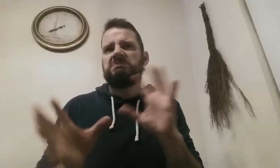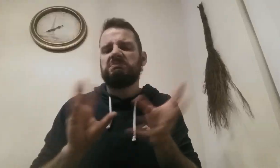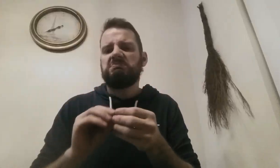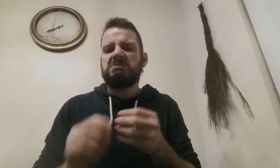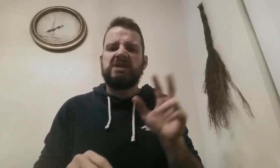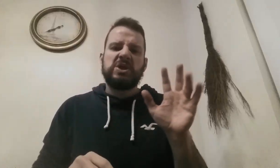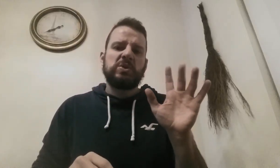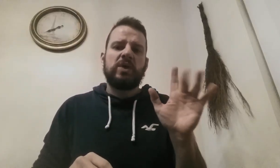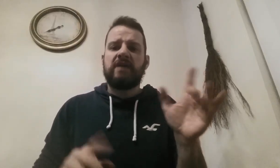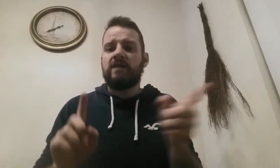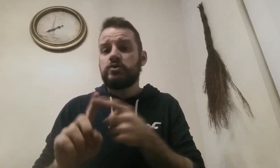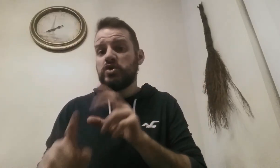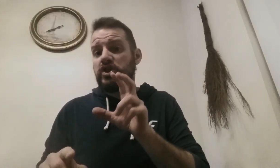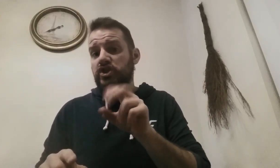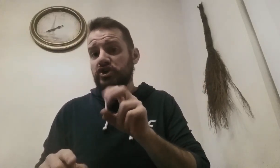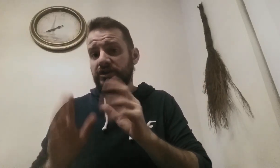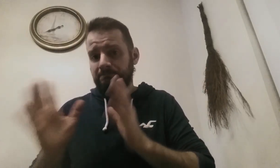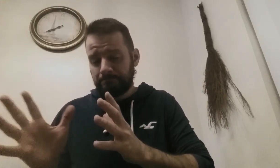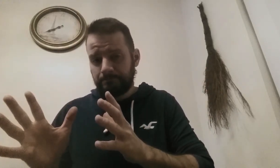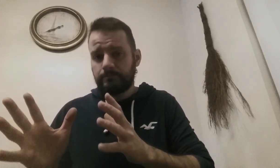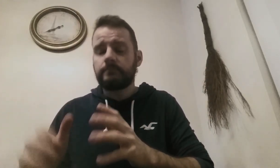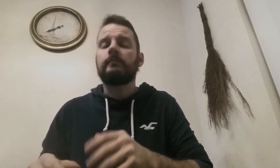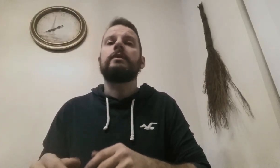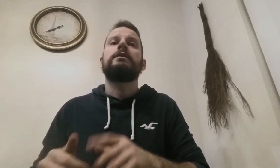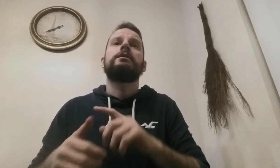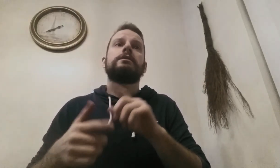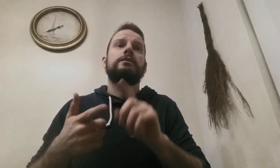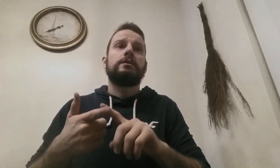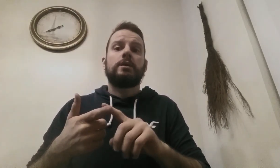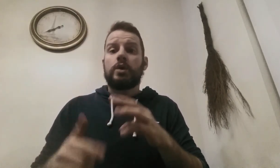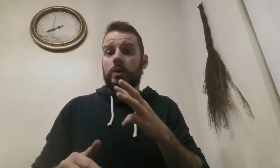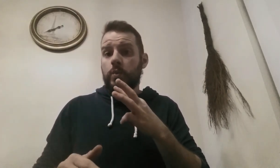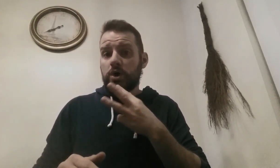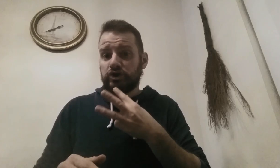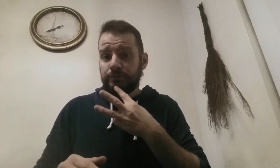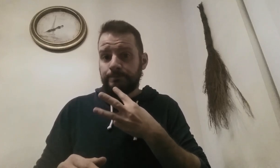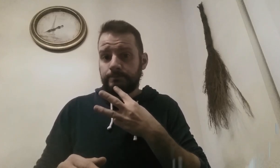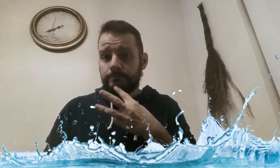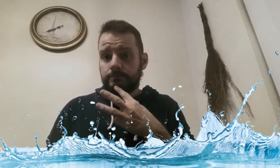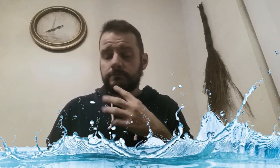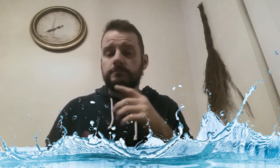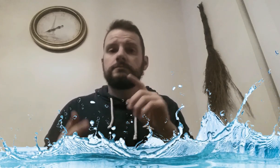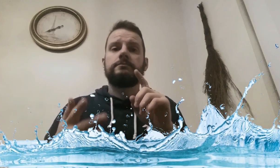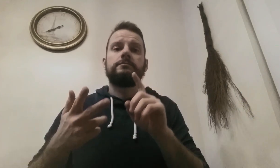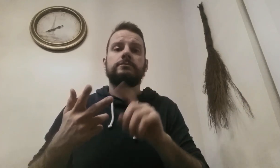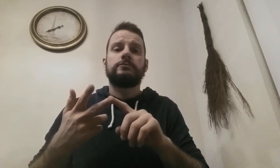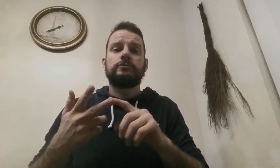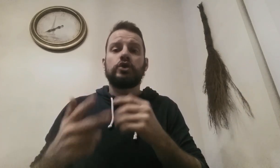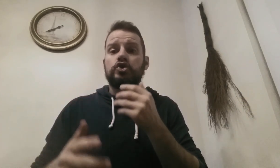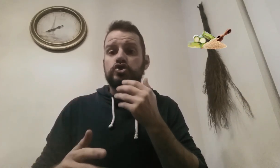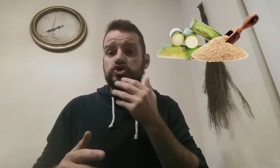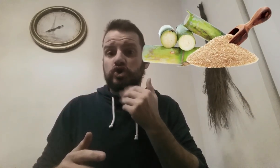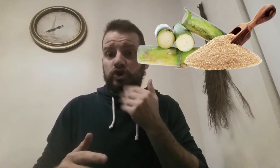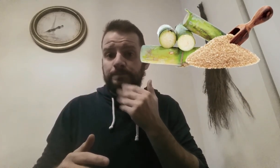there are 25 or 30 of them. Water. Sugar --